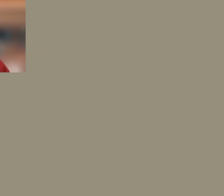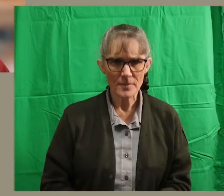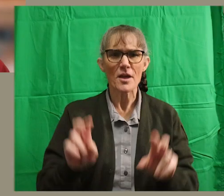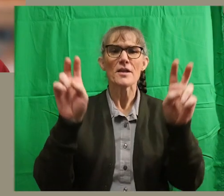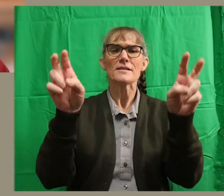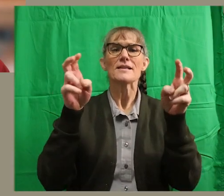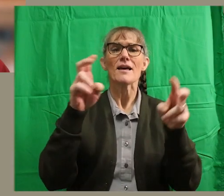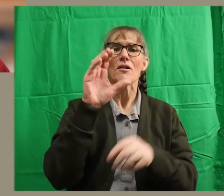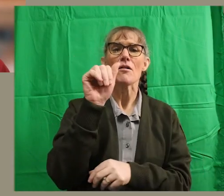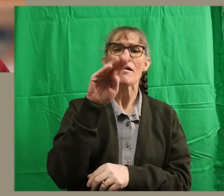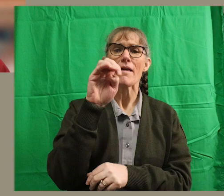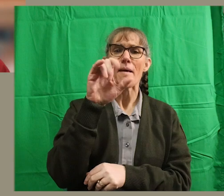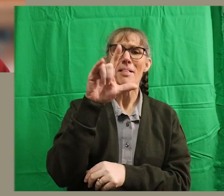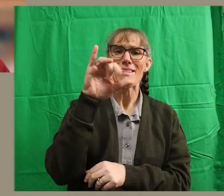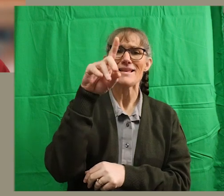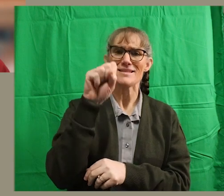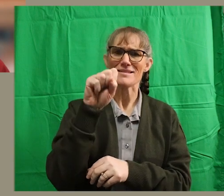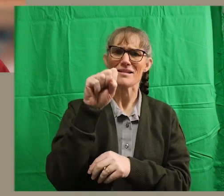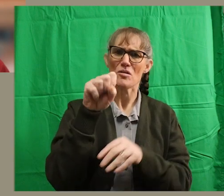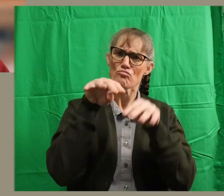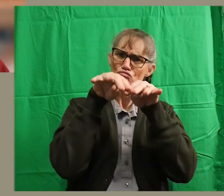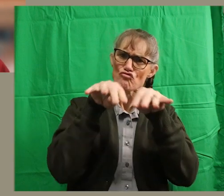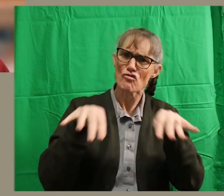So, Camelus, as you can see, come in a variety.